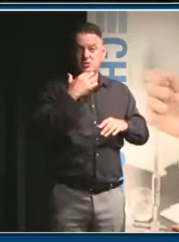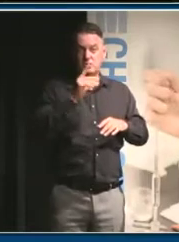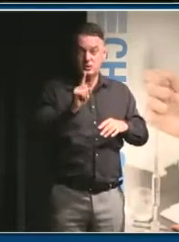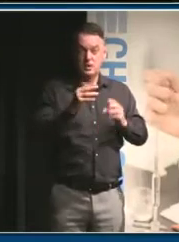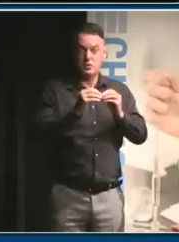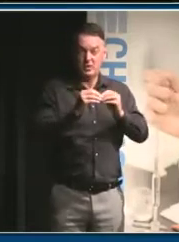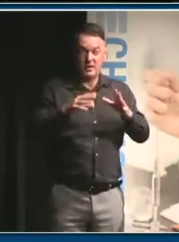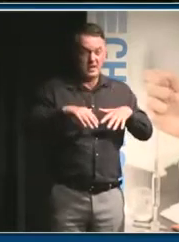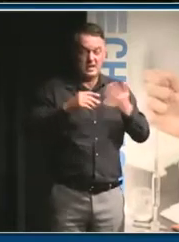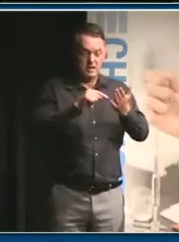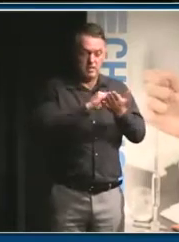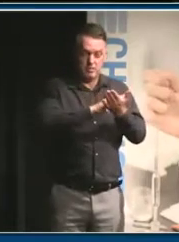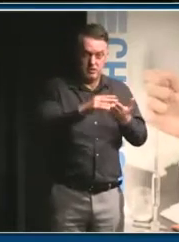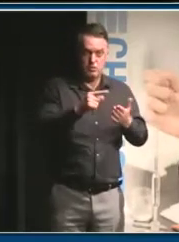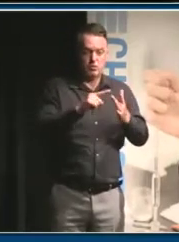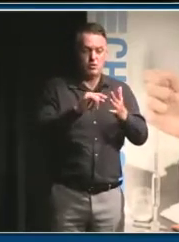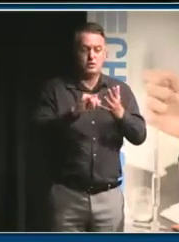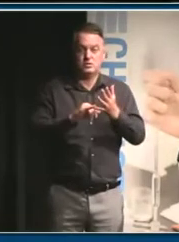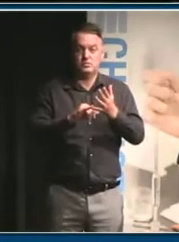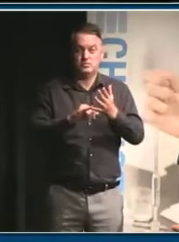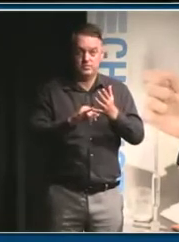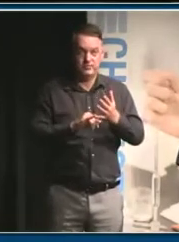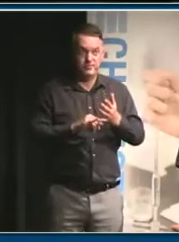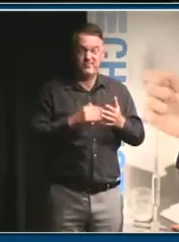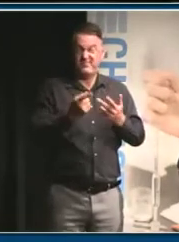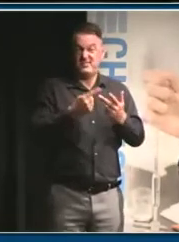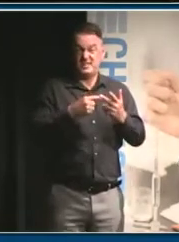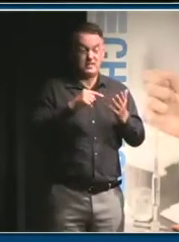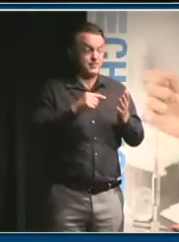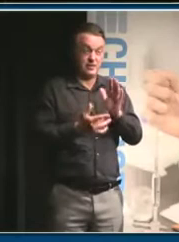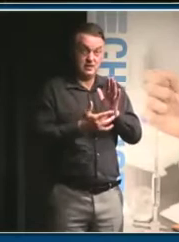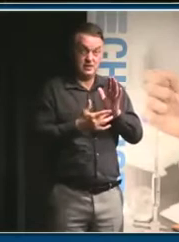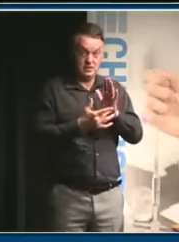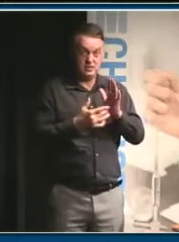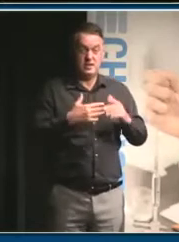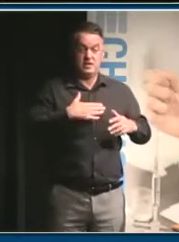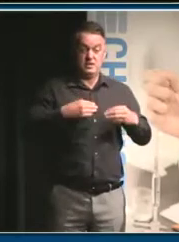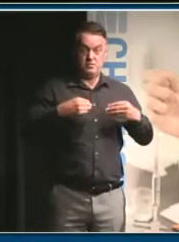a drop of isocyanates. It's another technology that collaborative aggregates is commercialising.